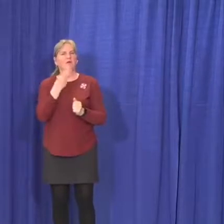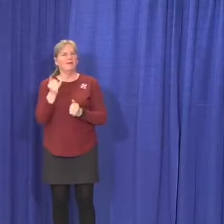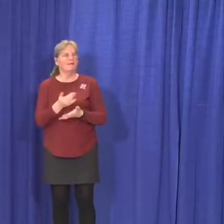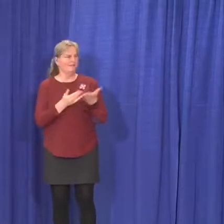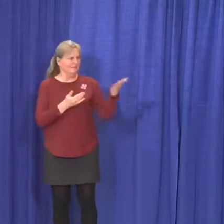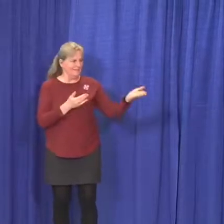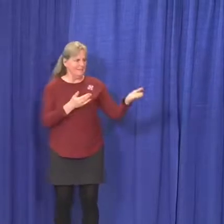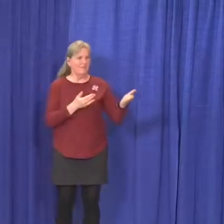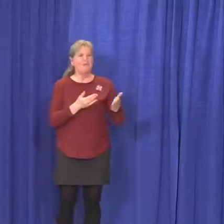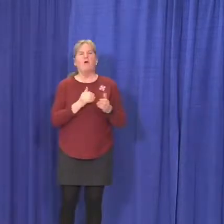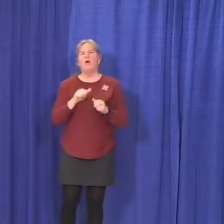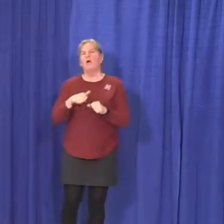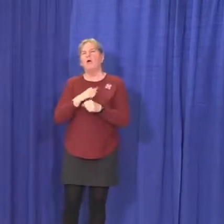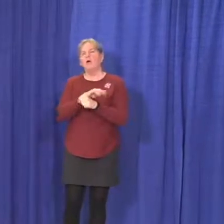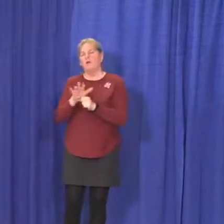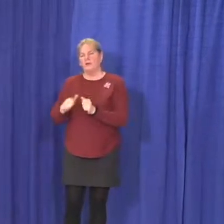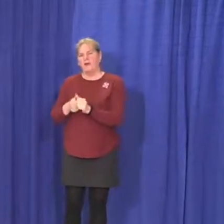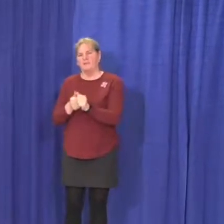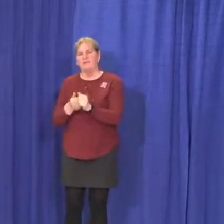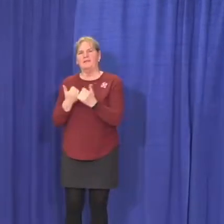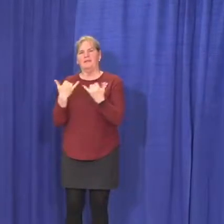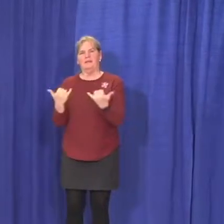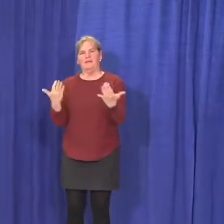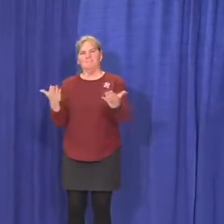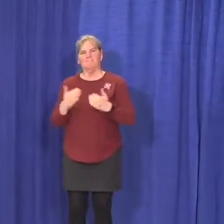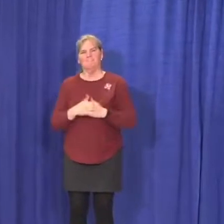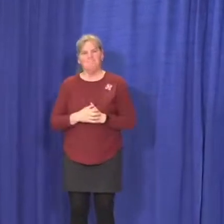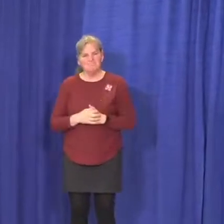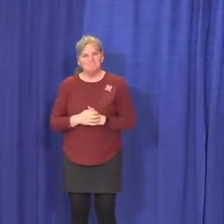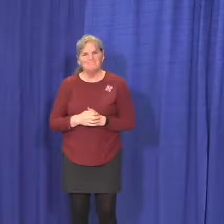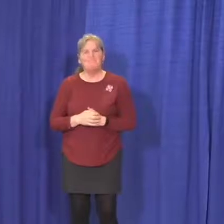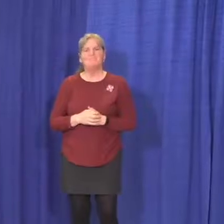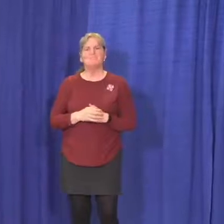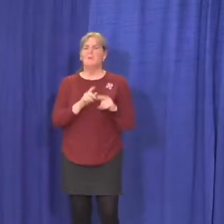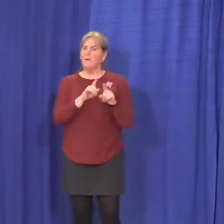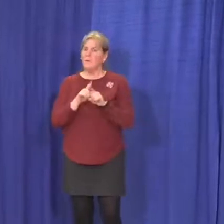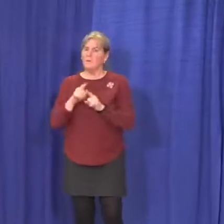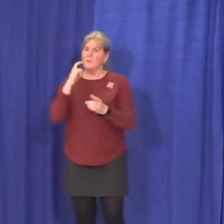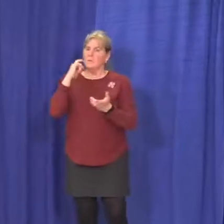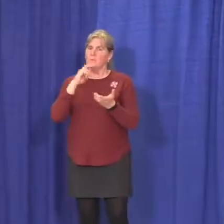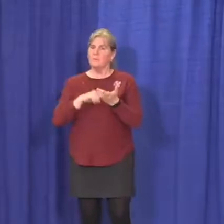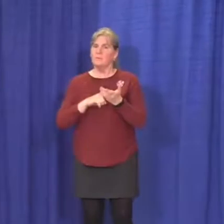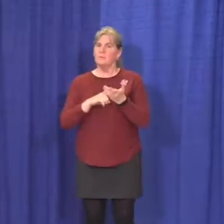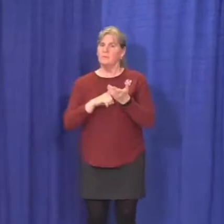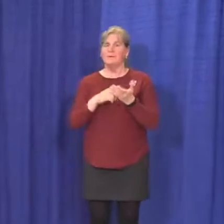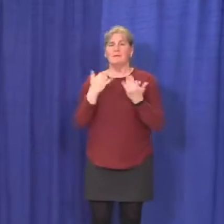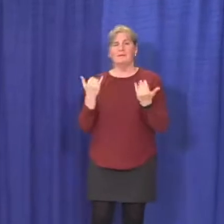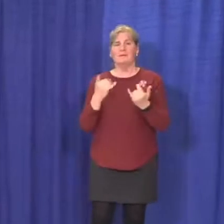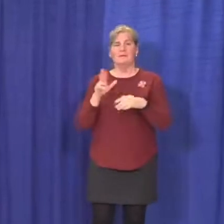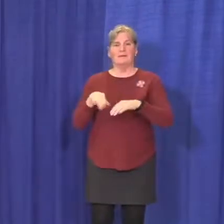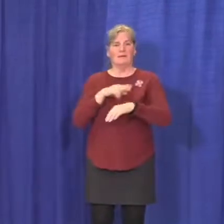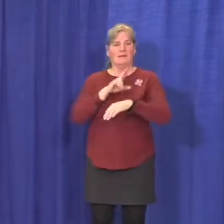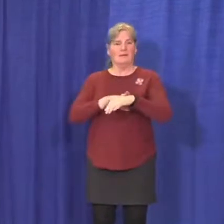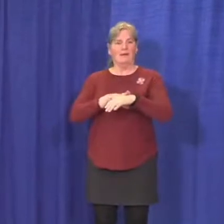Hanley. I also want to acknowledge this